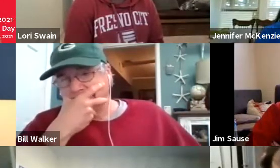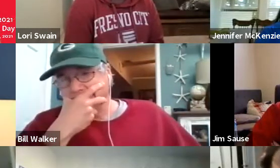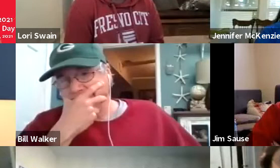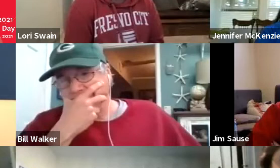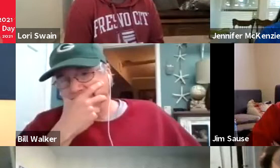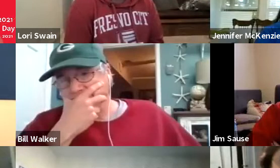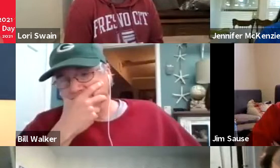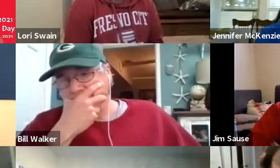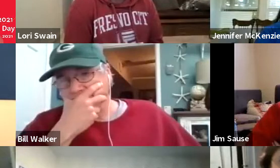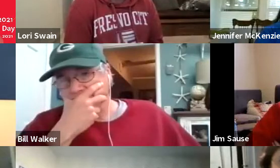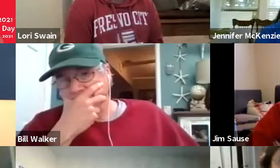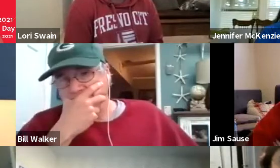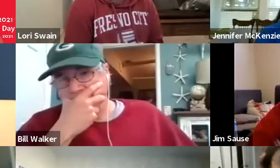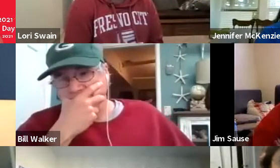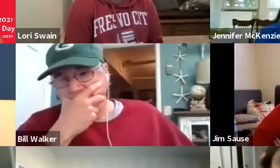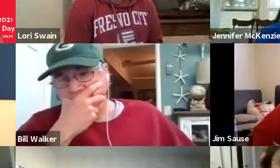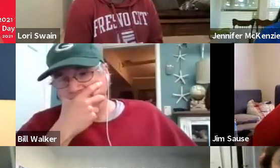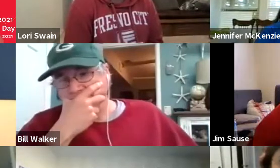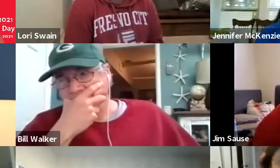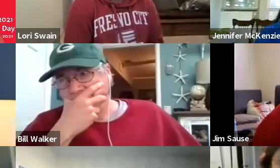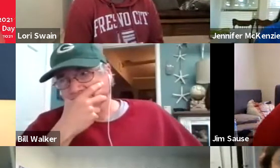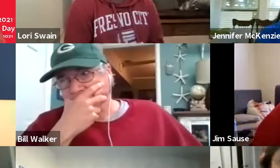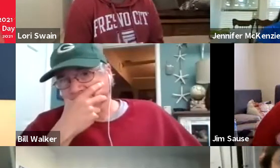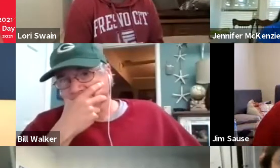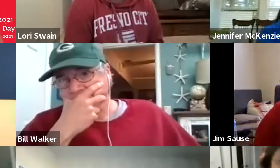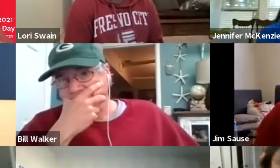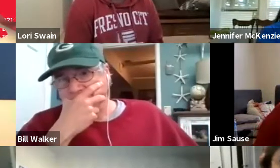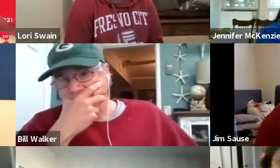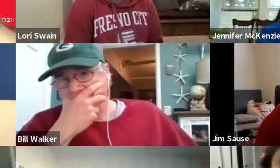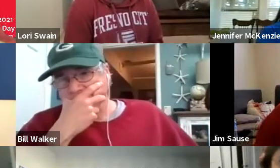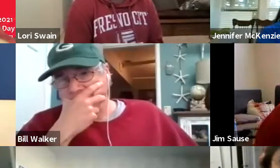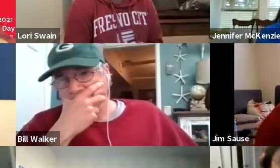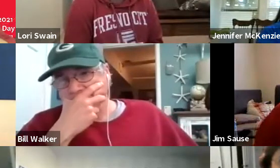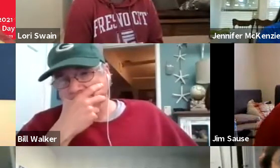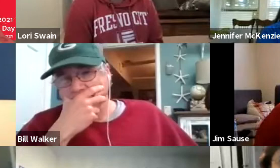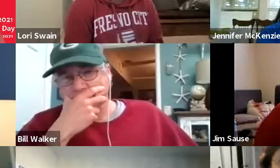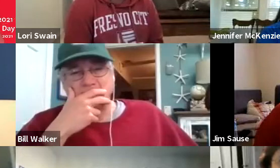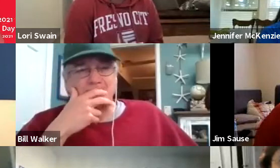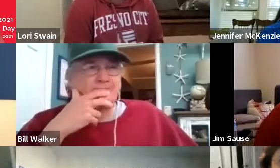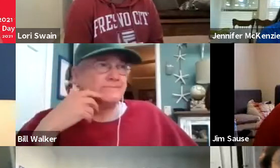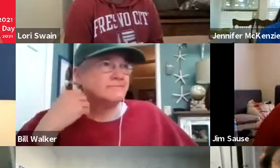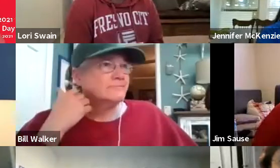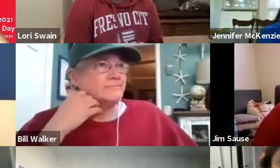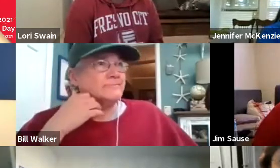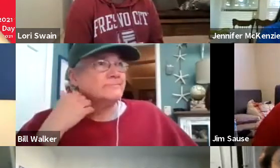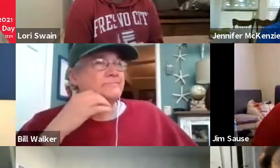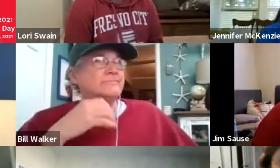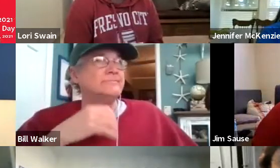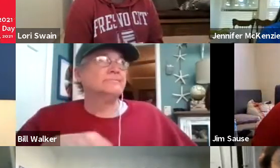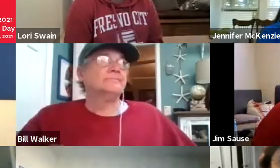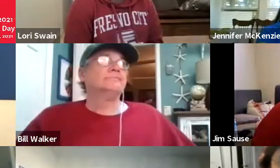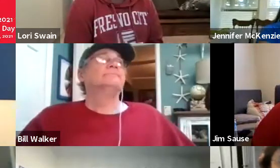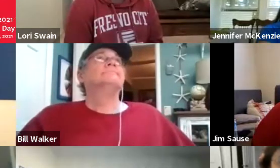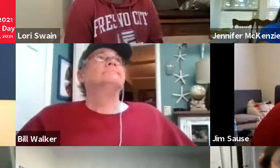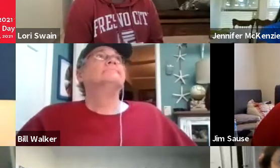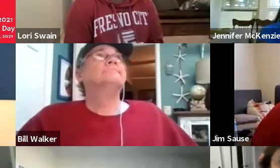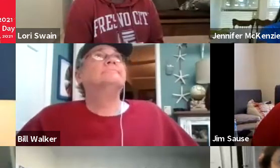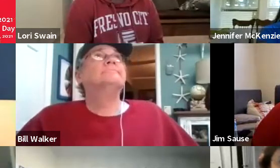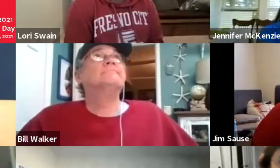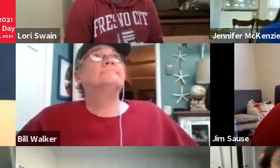interaction. And you know, it part of it is each of us knowing our roles, you know, so are we relentlessly focused on student and